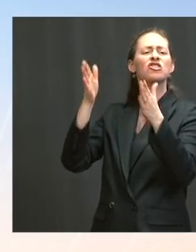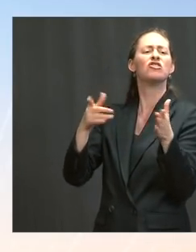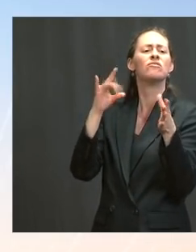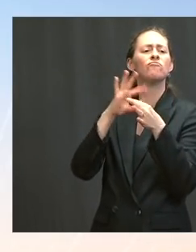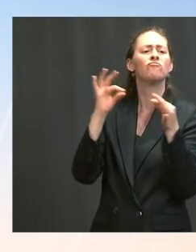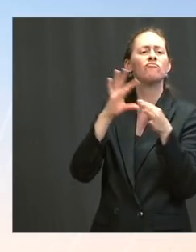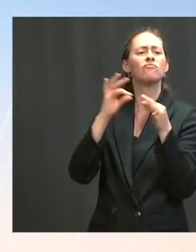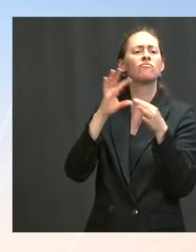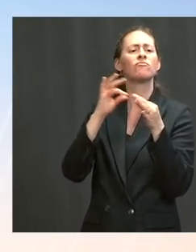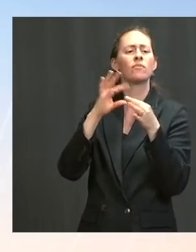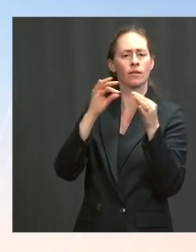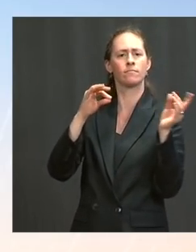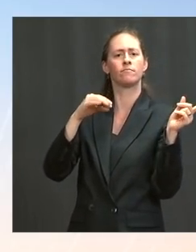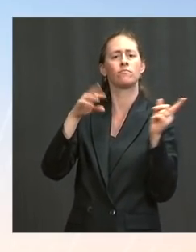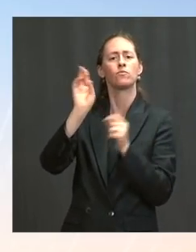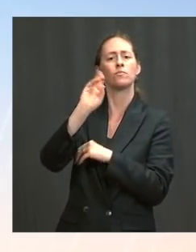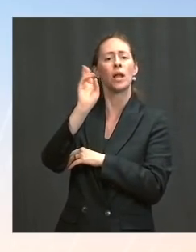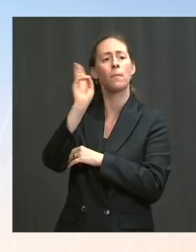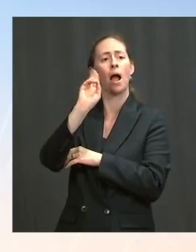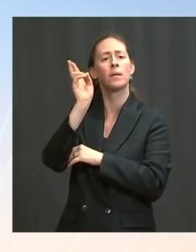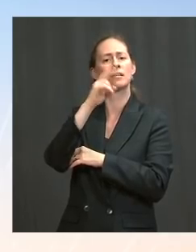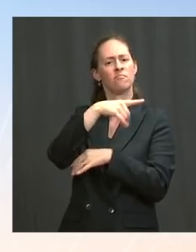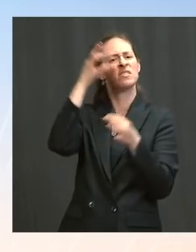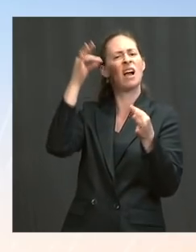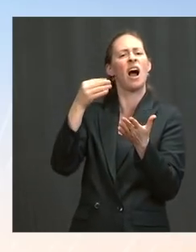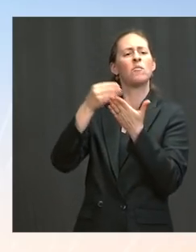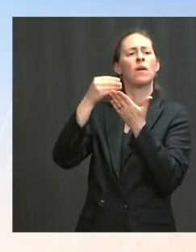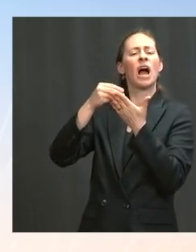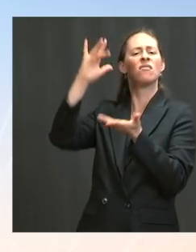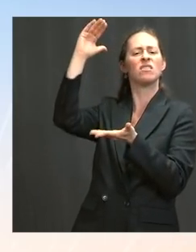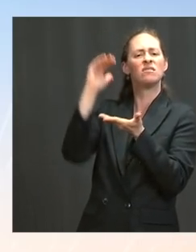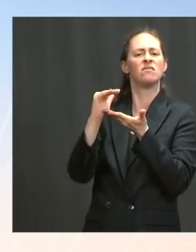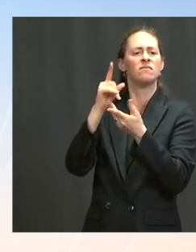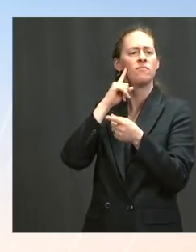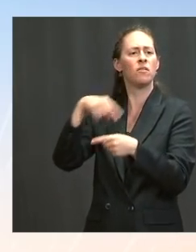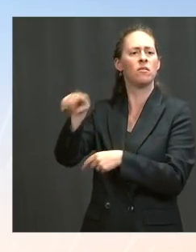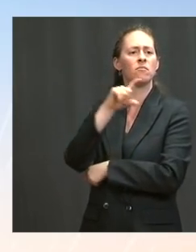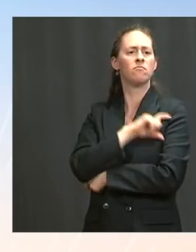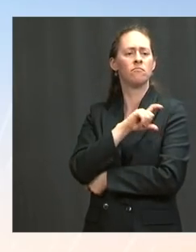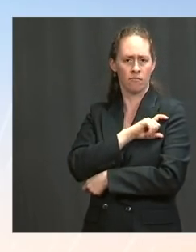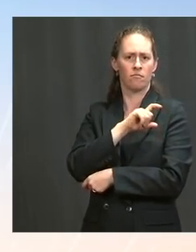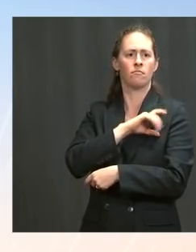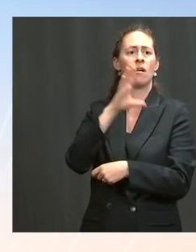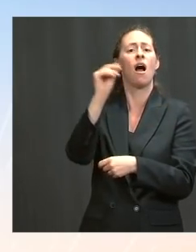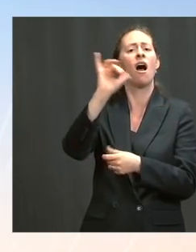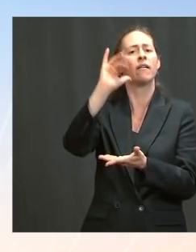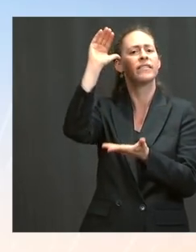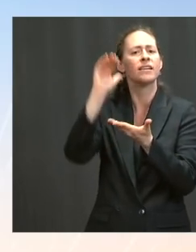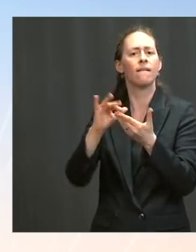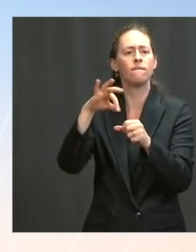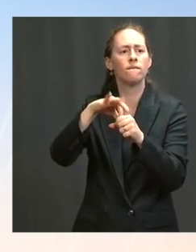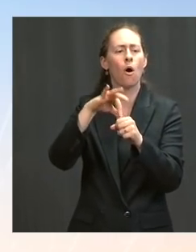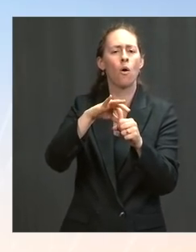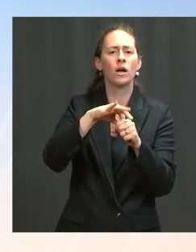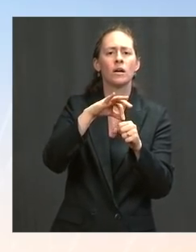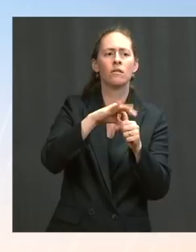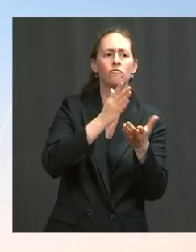by not supporting the American Rescue Plan." But how is it that that is an argument to be made when the President never mentioned needing money